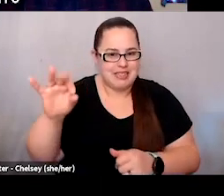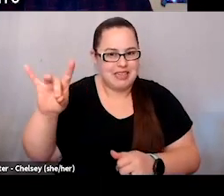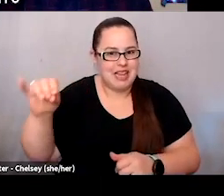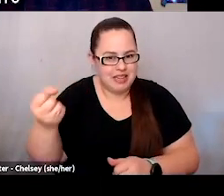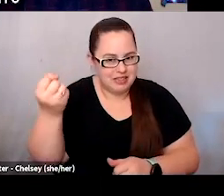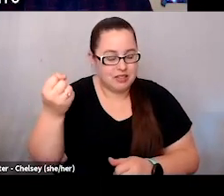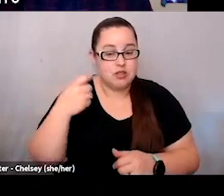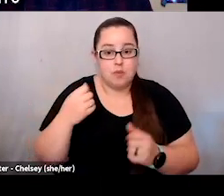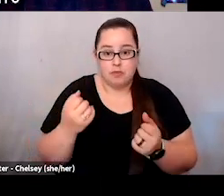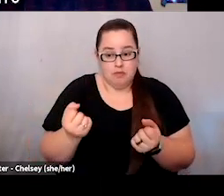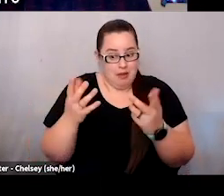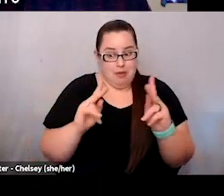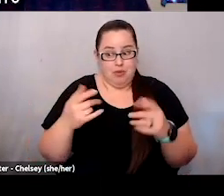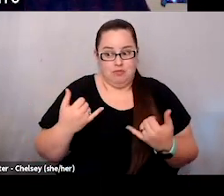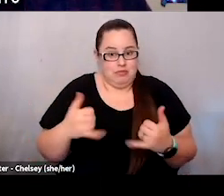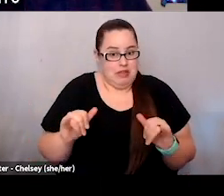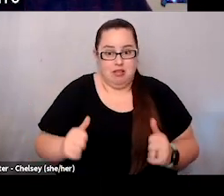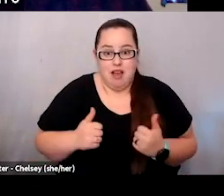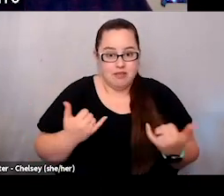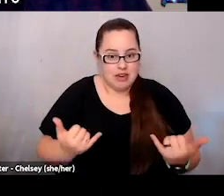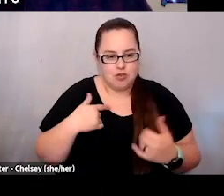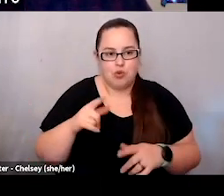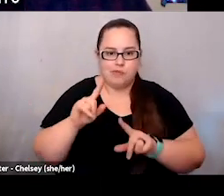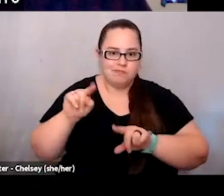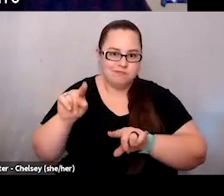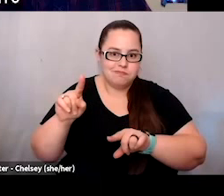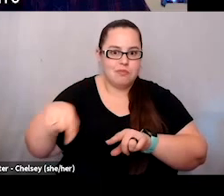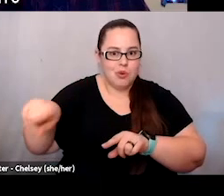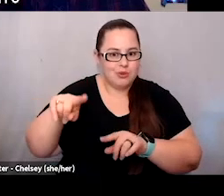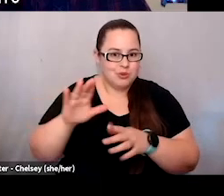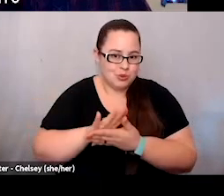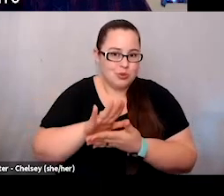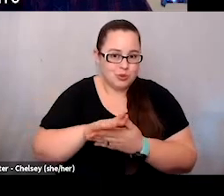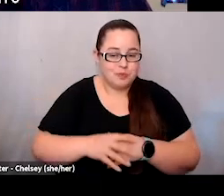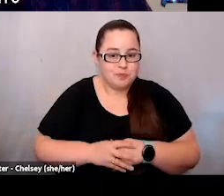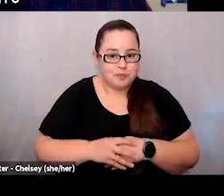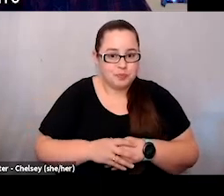they went on, all the way until the 1980s. So we have a lot of people who are alive today